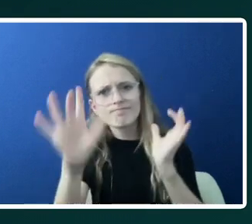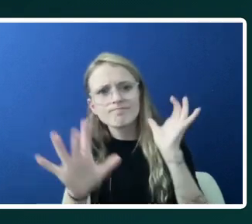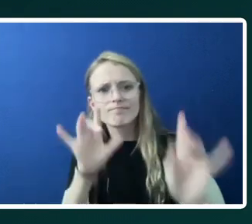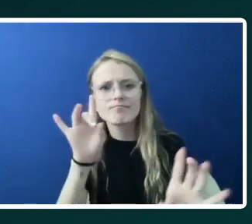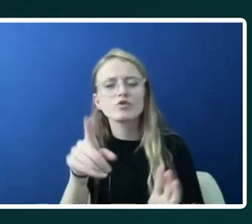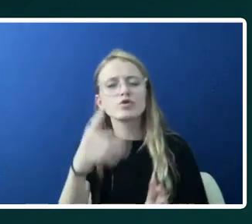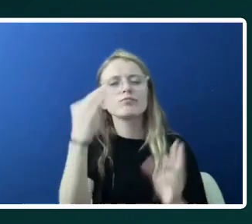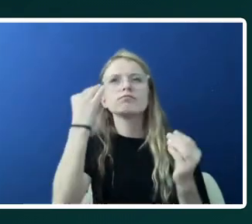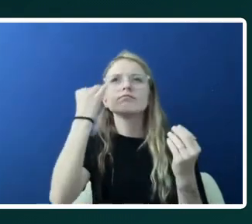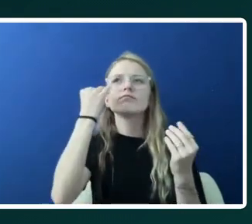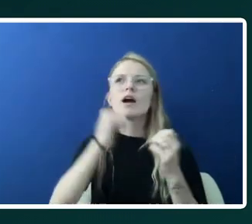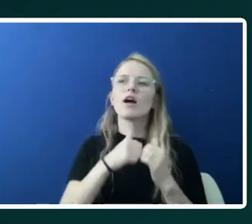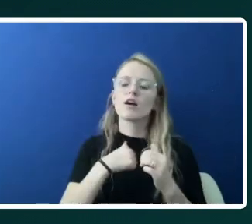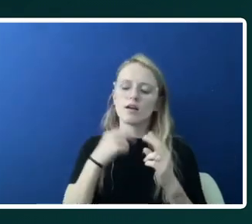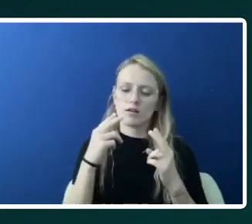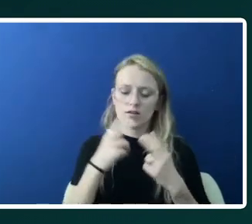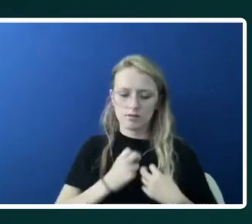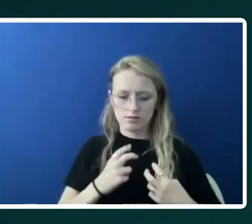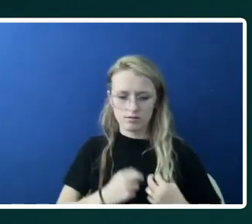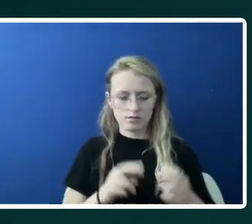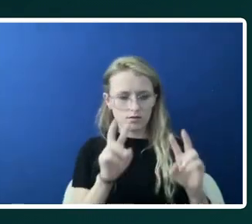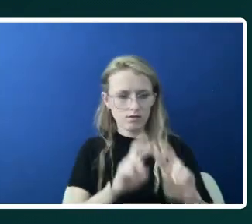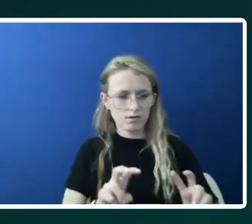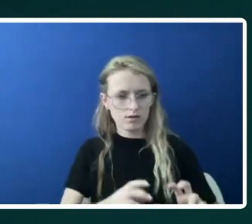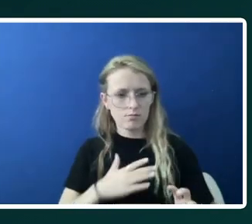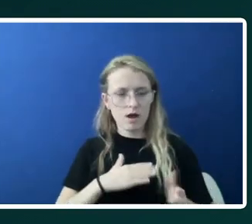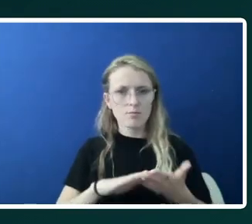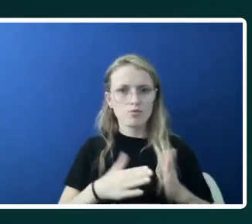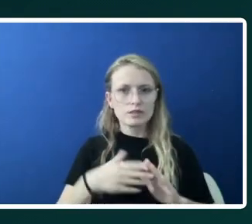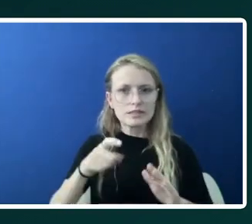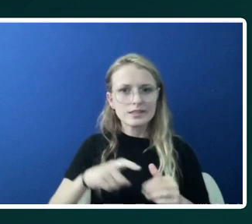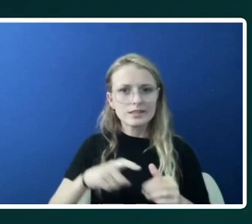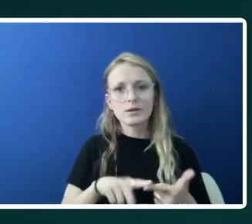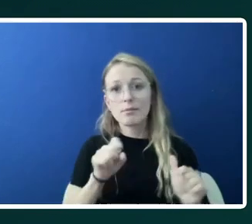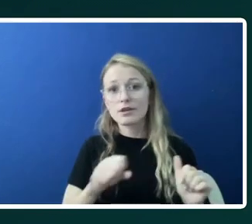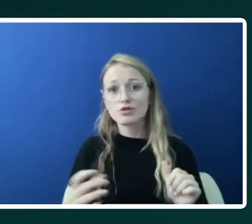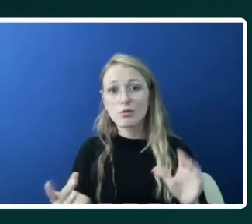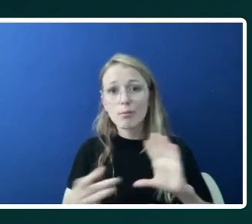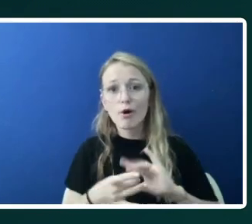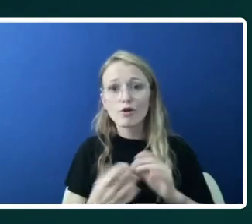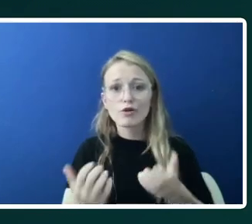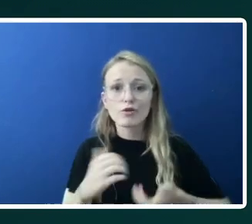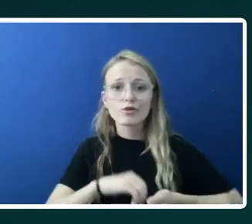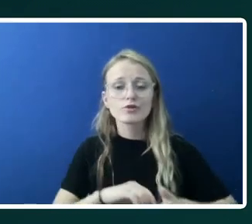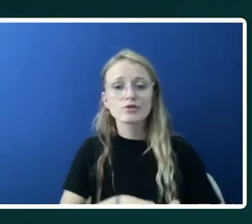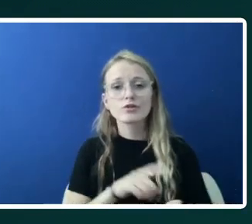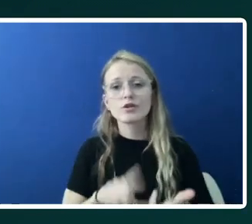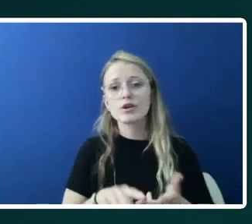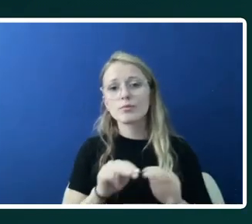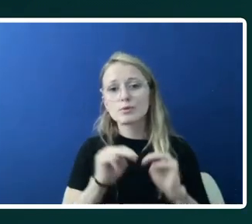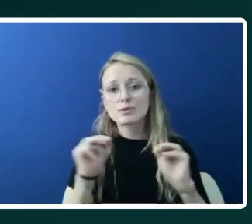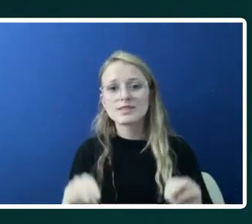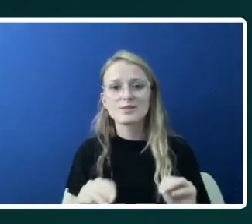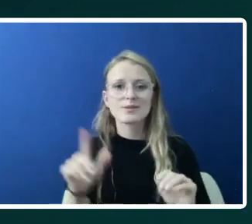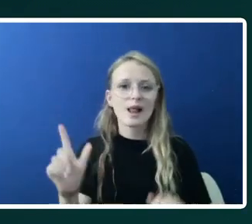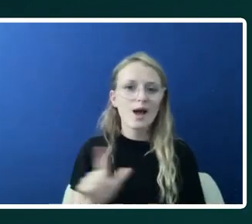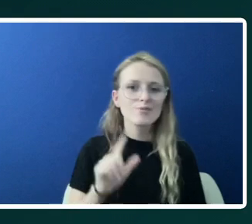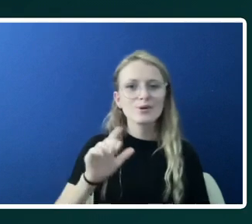your potential partners, museums, libraries, schools, community centers, faith-based